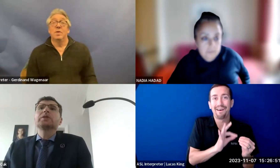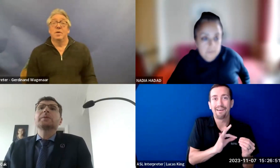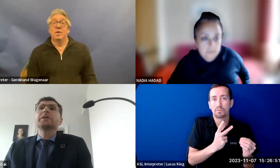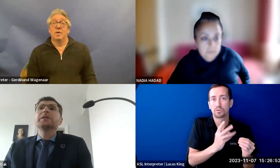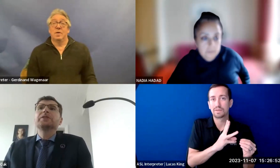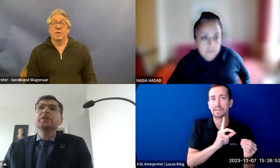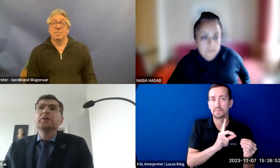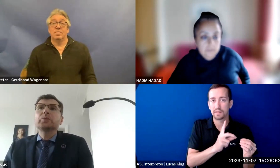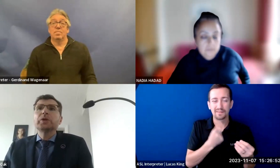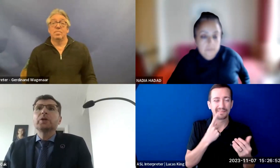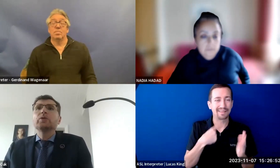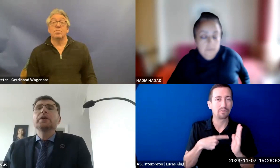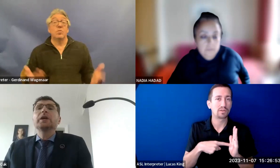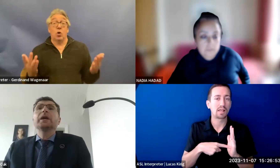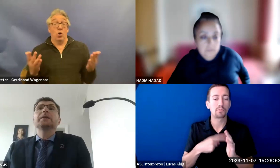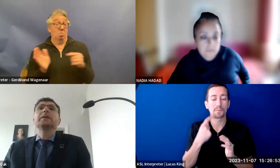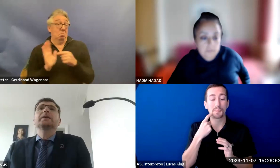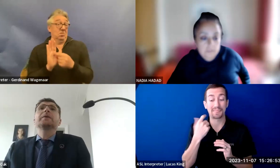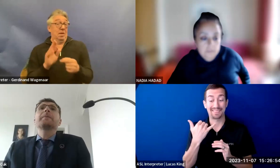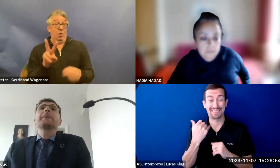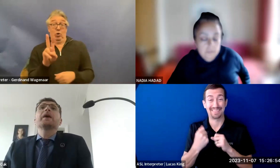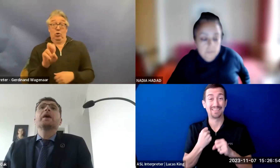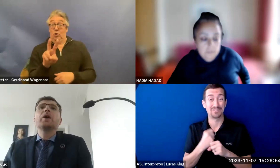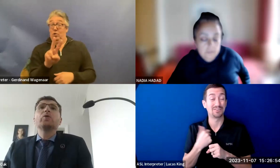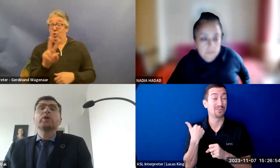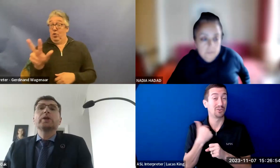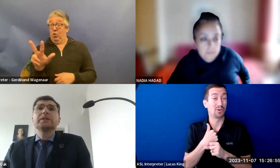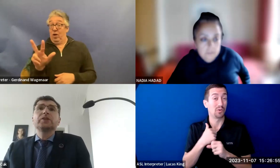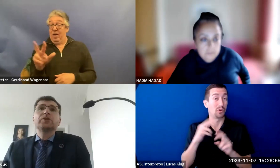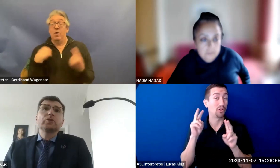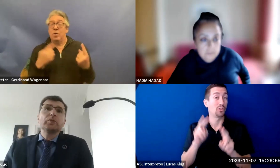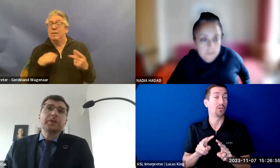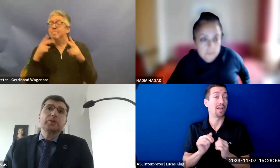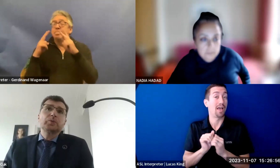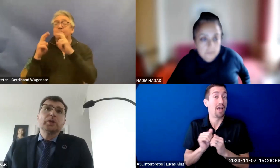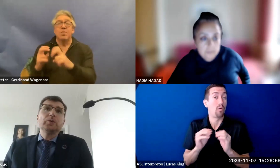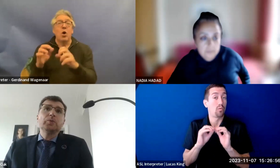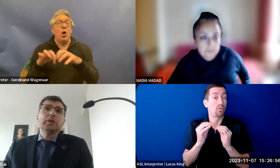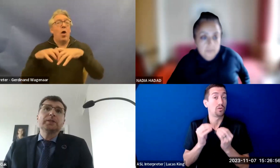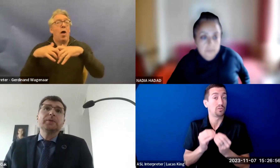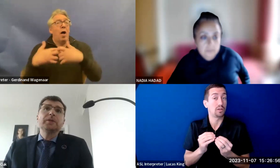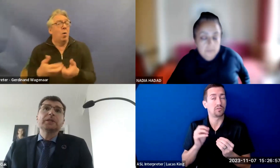For example, this year we are looking at how OPDs